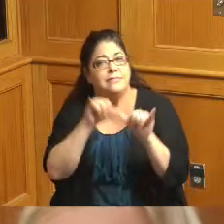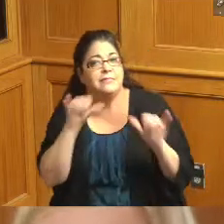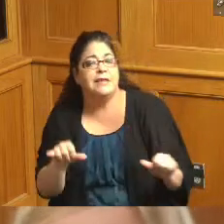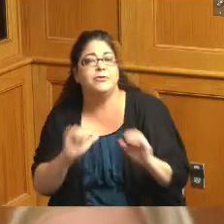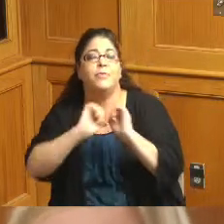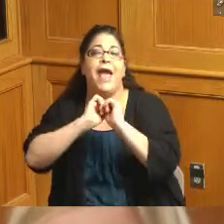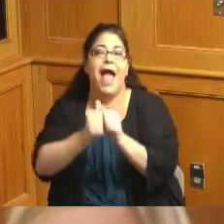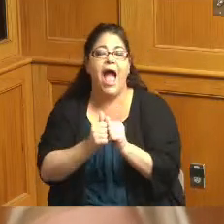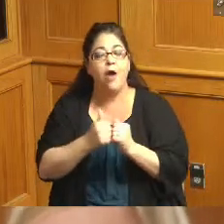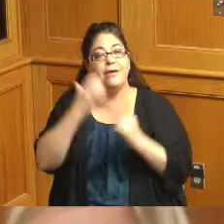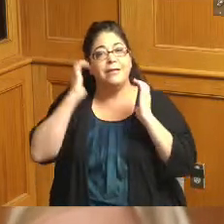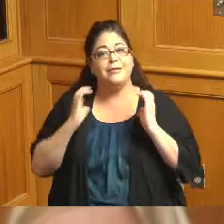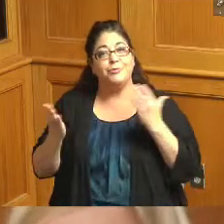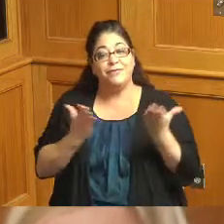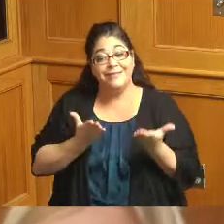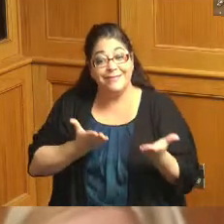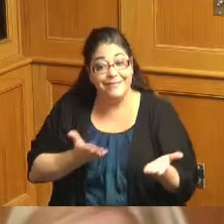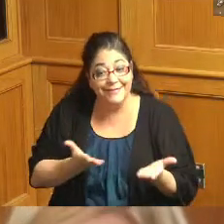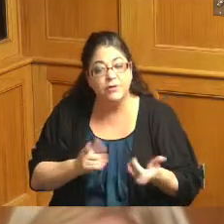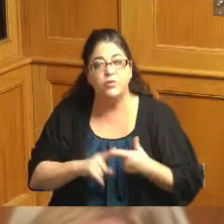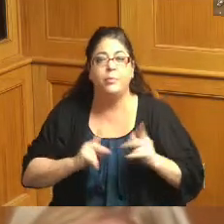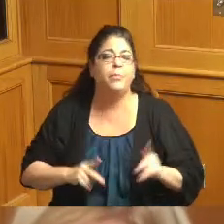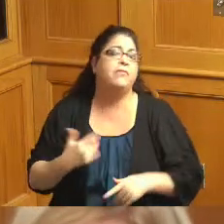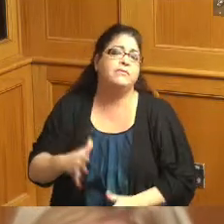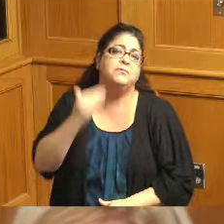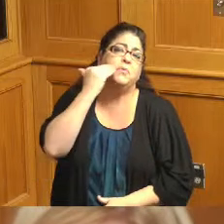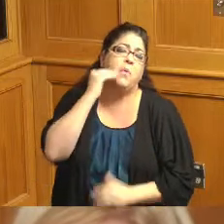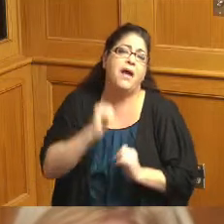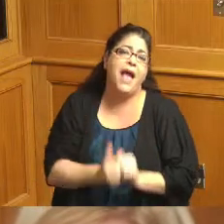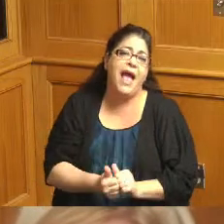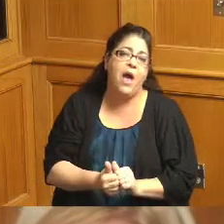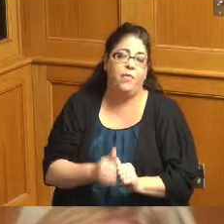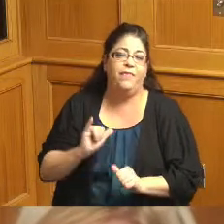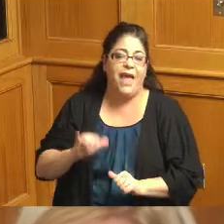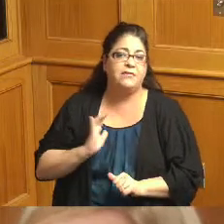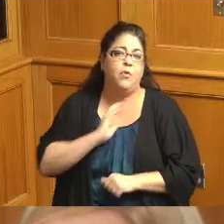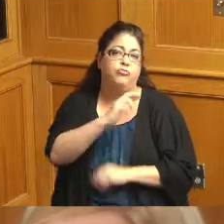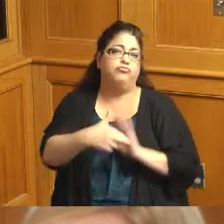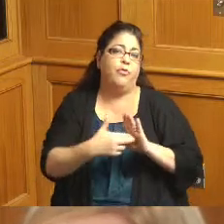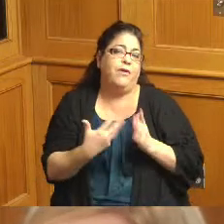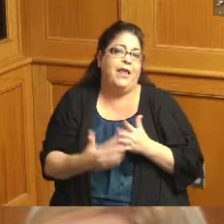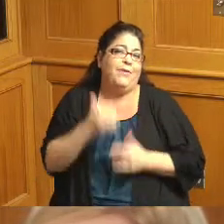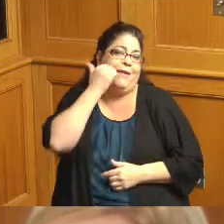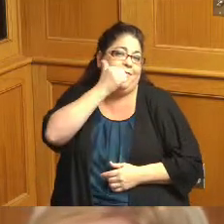public because that's what we do here in Hamilton County so that is included in our non-personnel